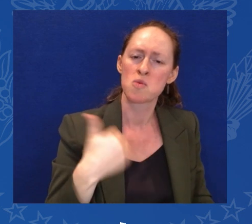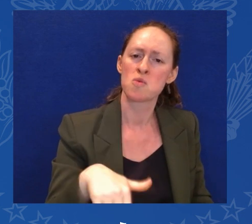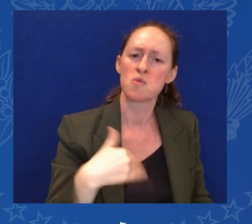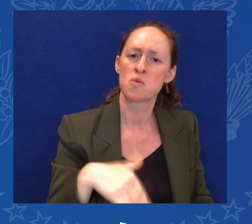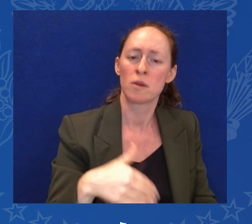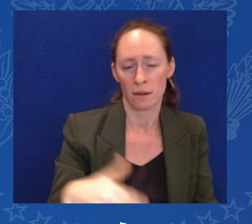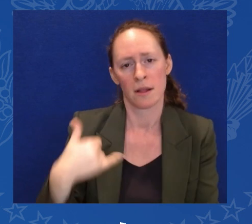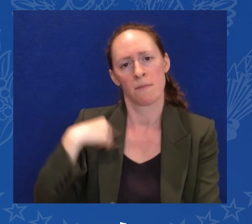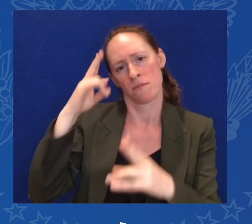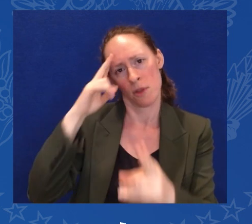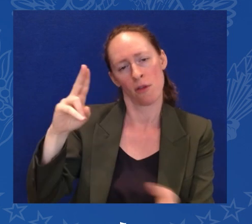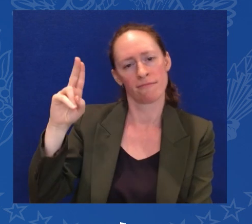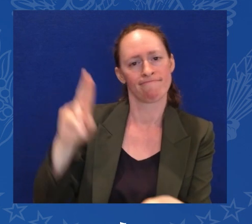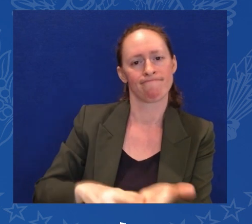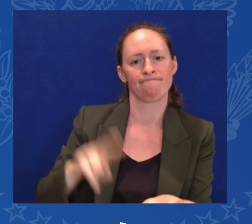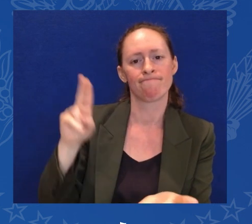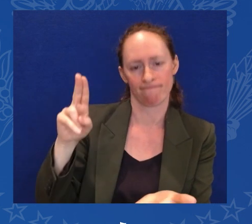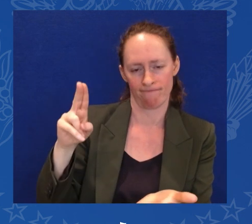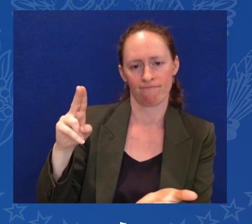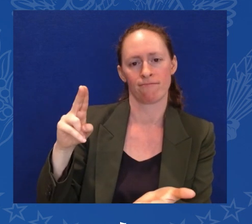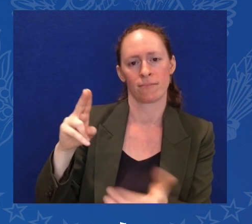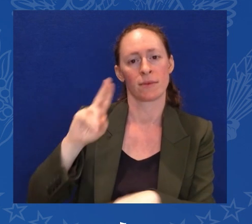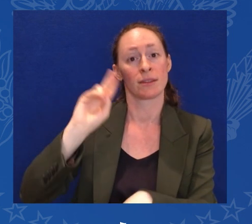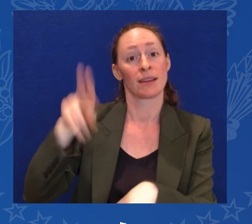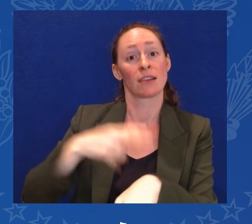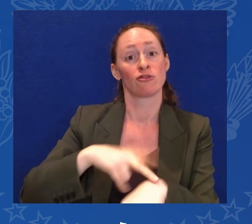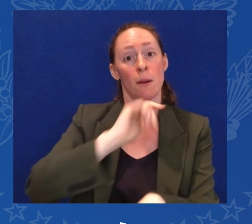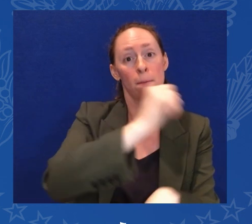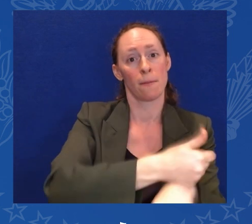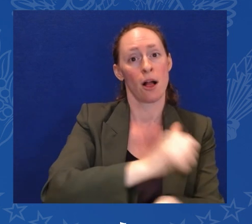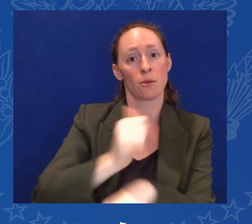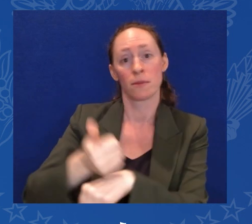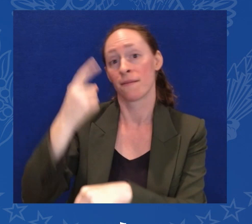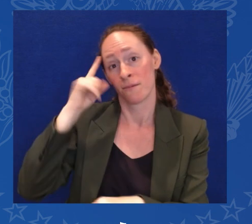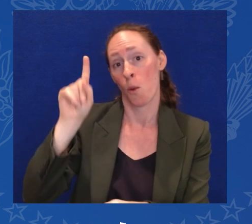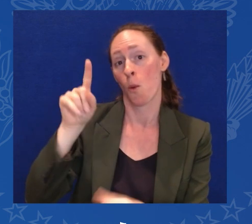And I thank you all for being here. And I am --